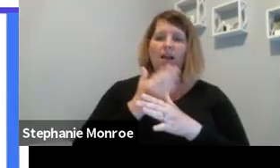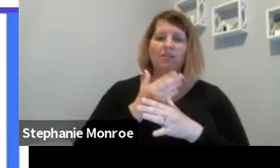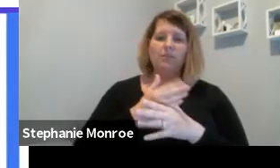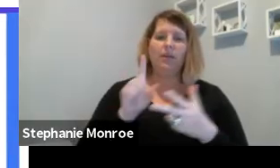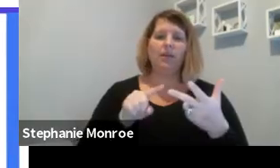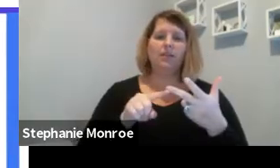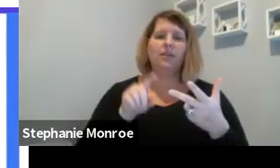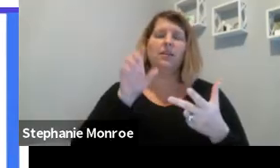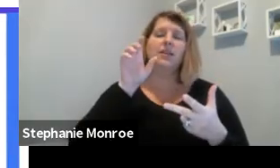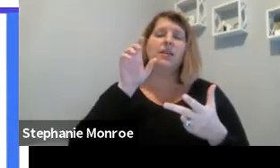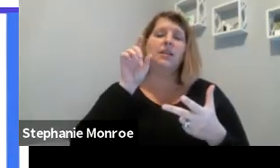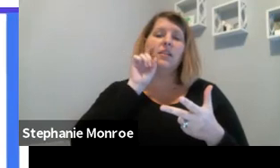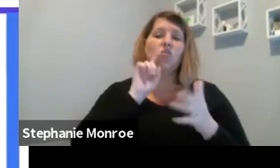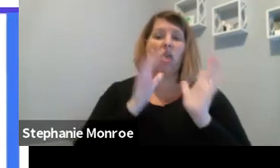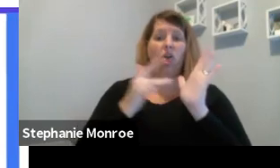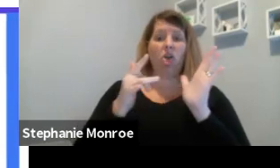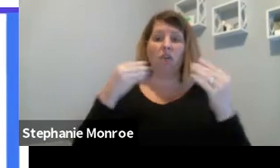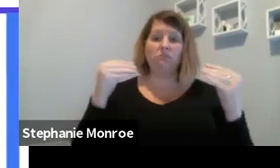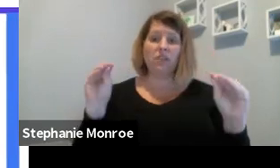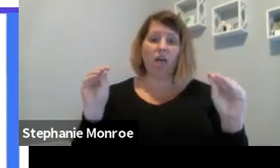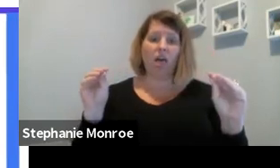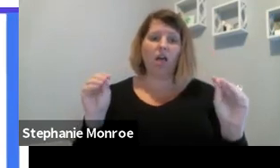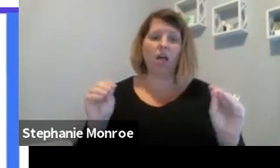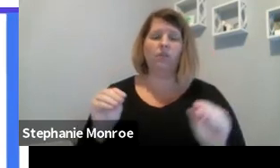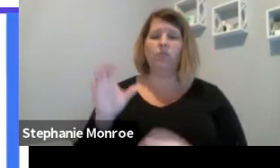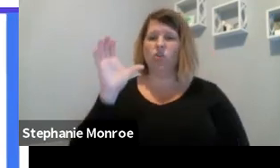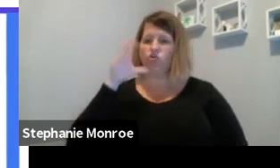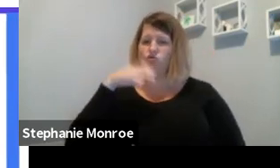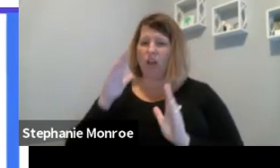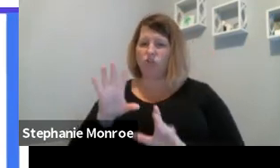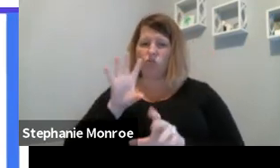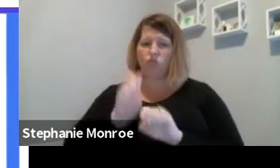stranger rape, unwanted sexual gestures,